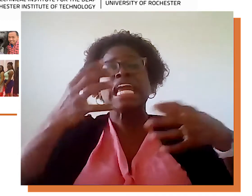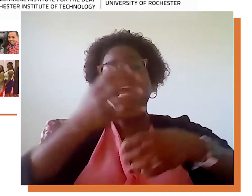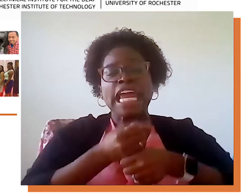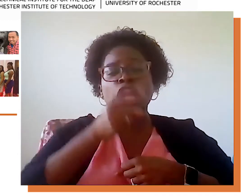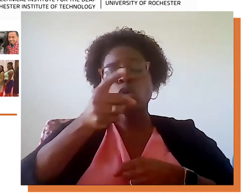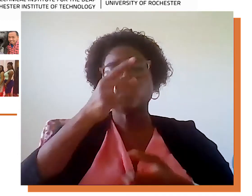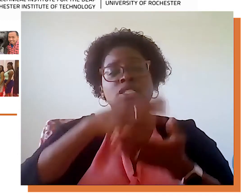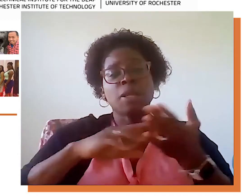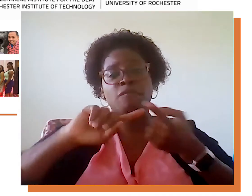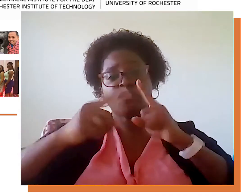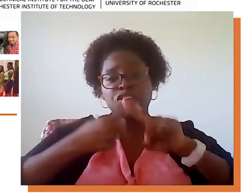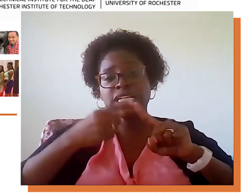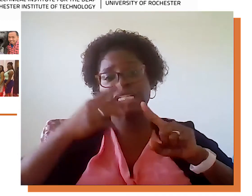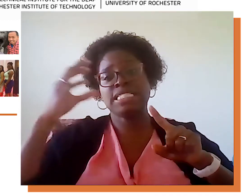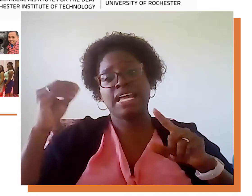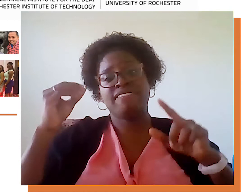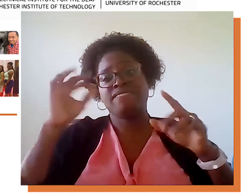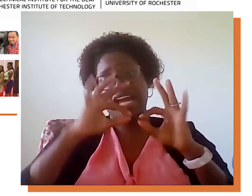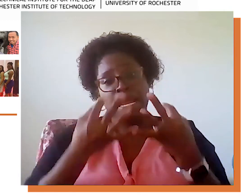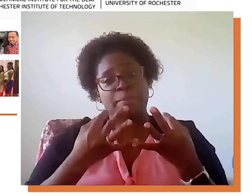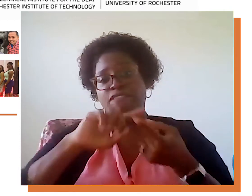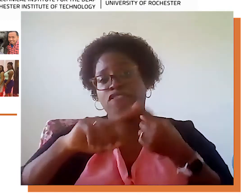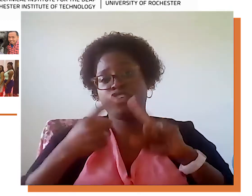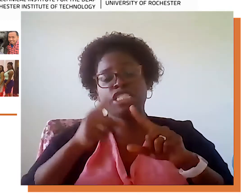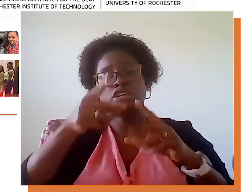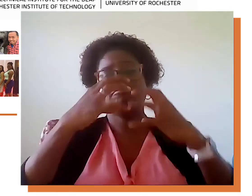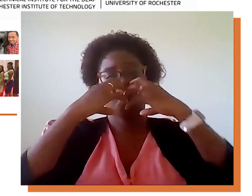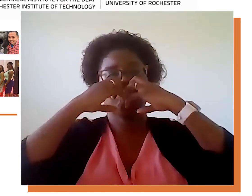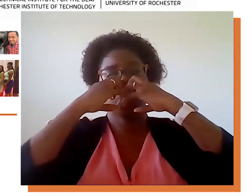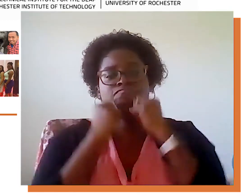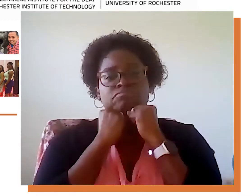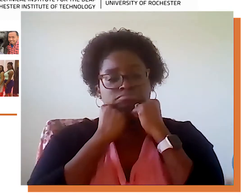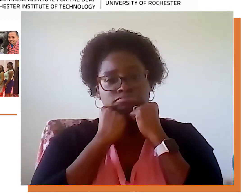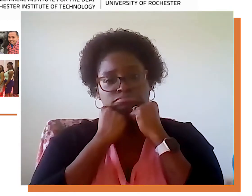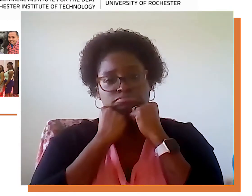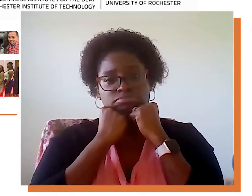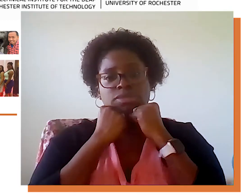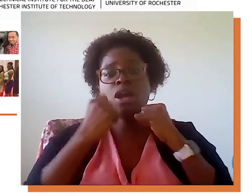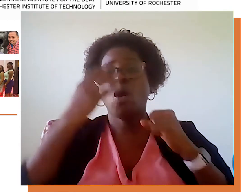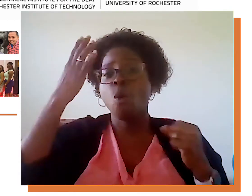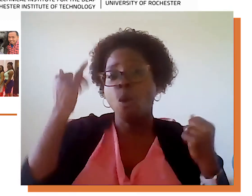Finally, get yourself some friends and family who you absolutely adore and can't live without,